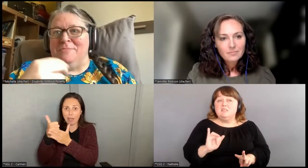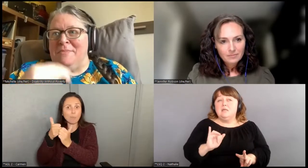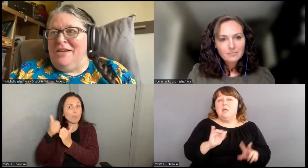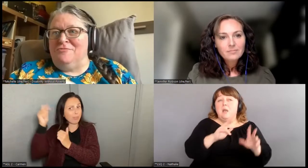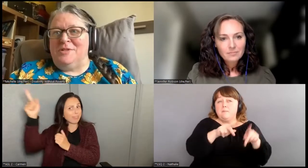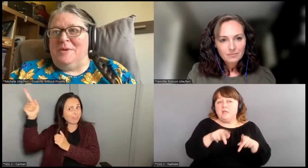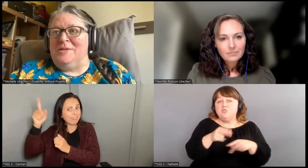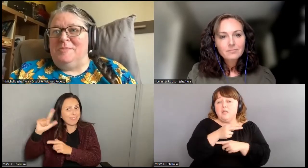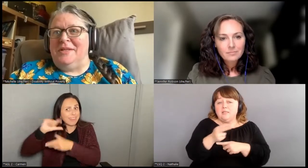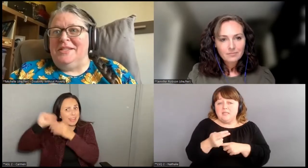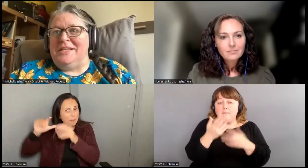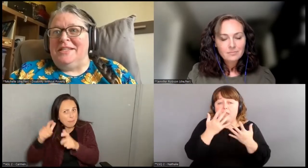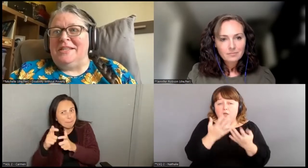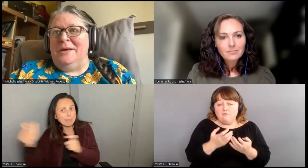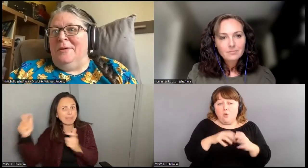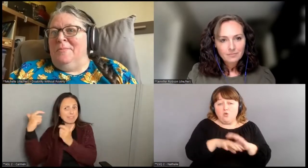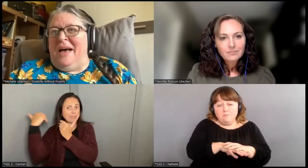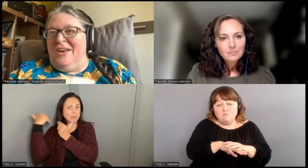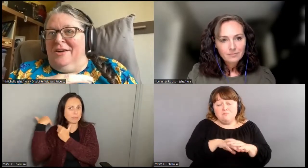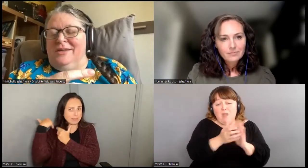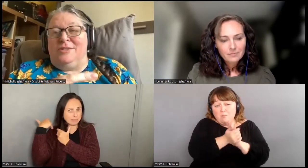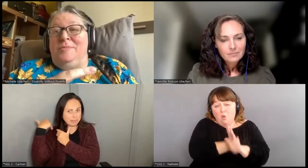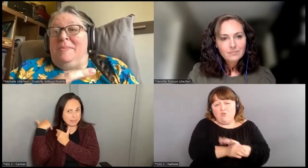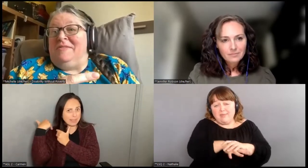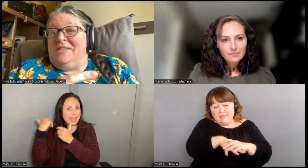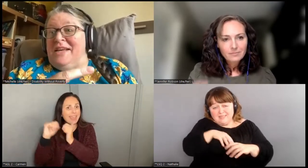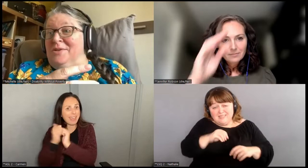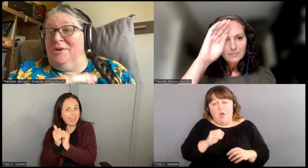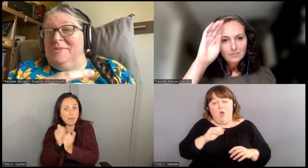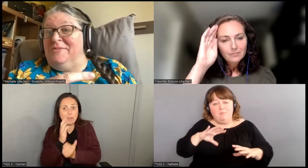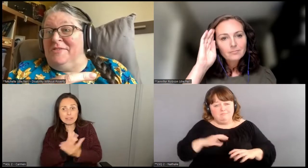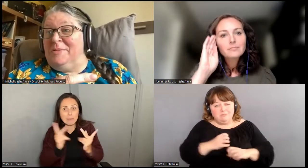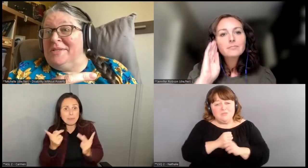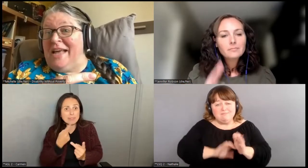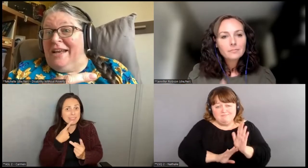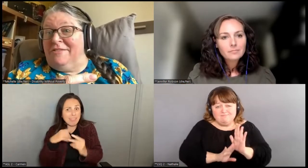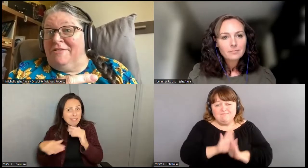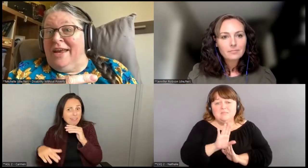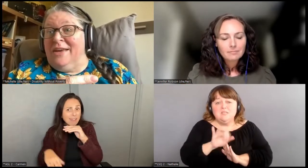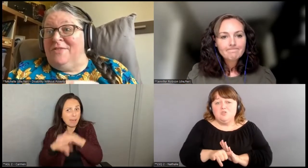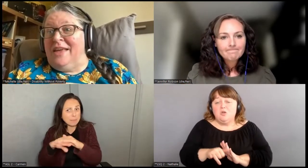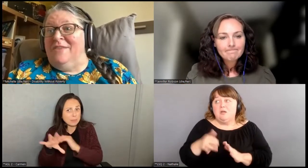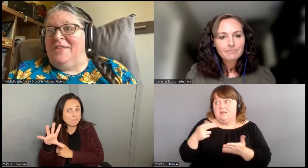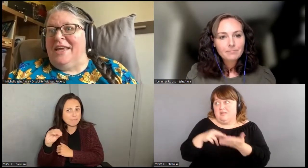TARGETS, MAJOR RESPONSIBILITIES BY SOME PEOPLE HAVE SAID UP TO 50 PERCENT, RIGHT. IF THEY